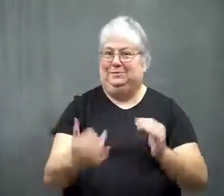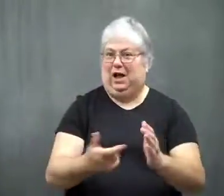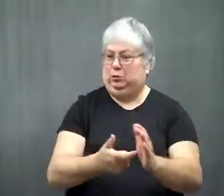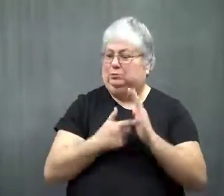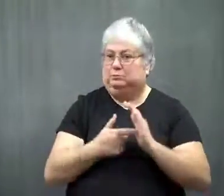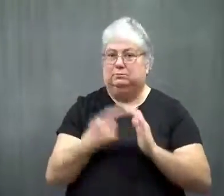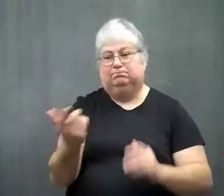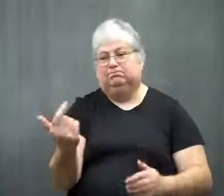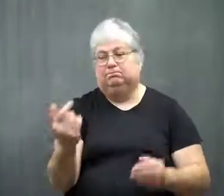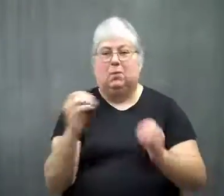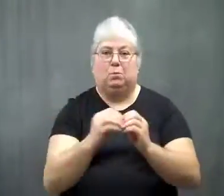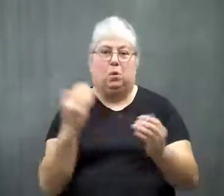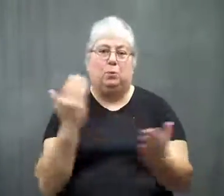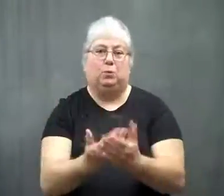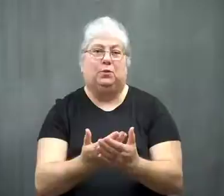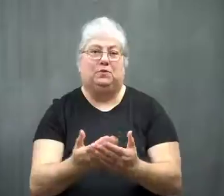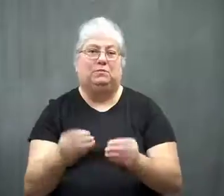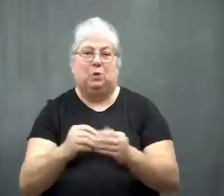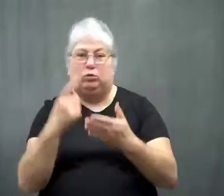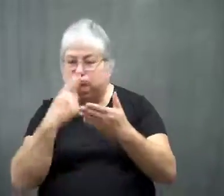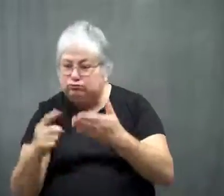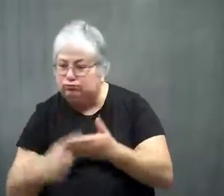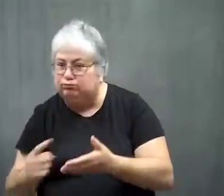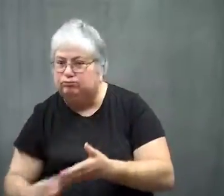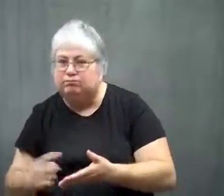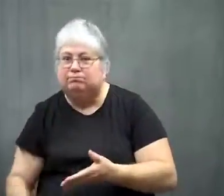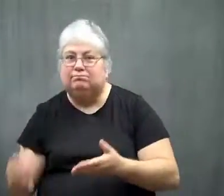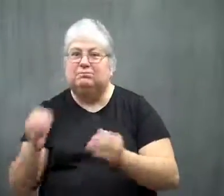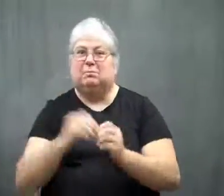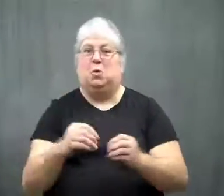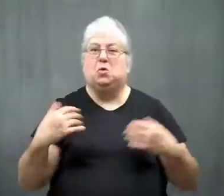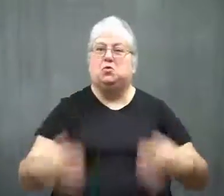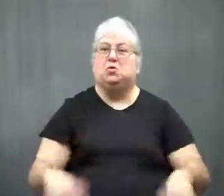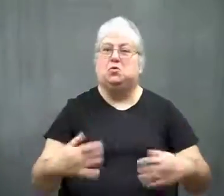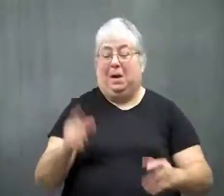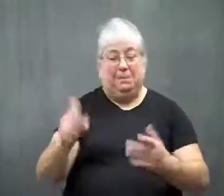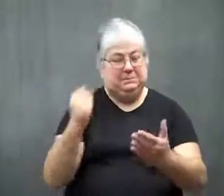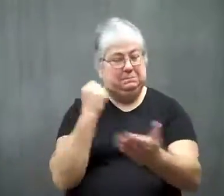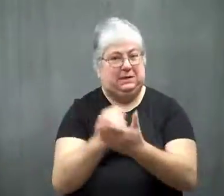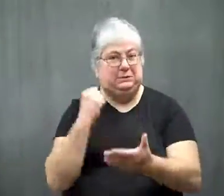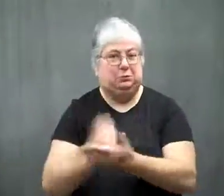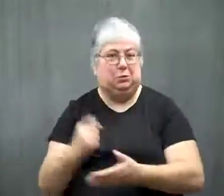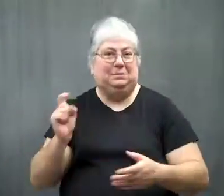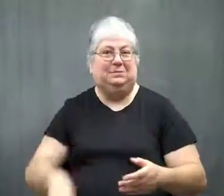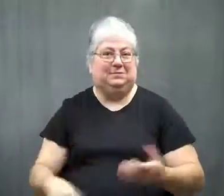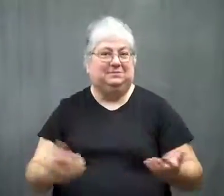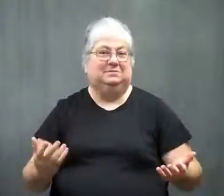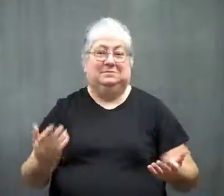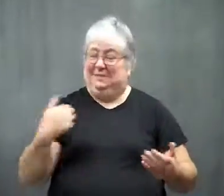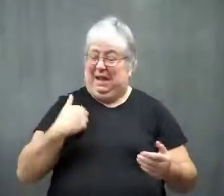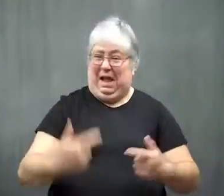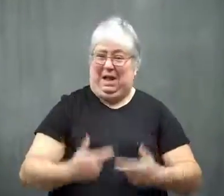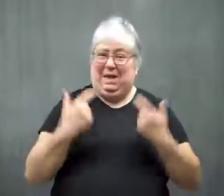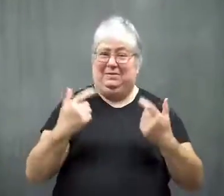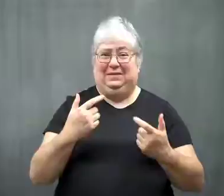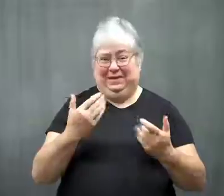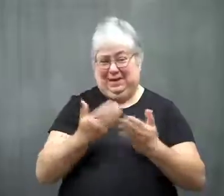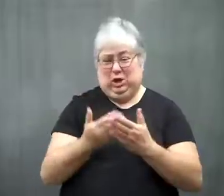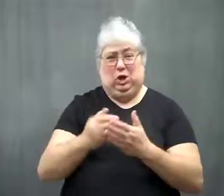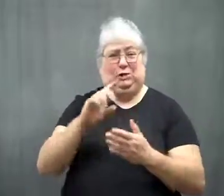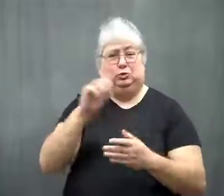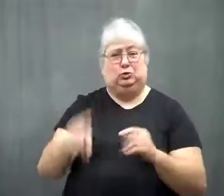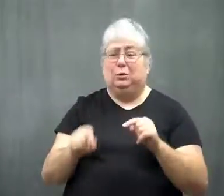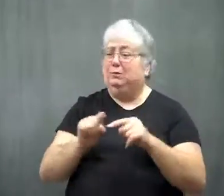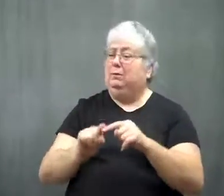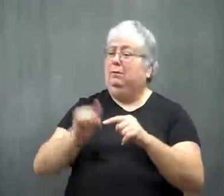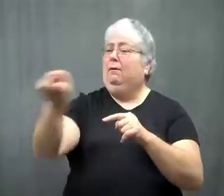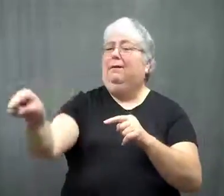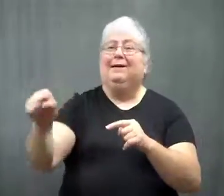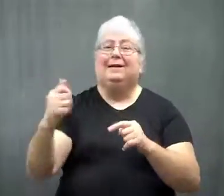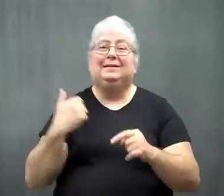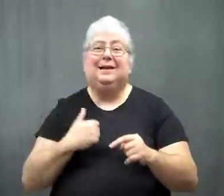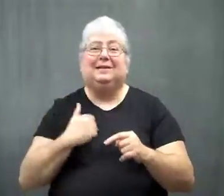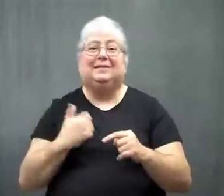They require more papers, and inspections are stricter. Passports are a must.